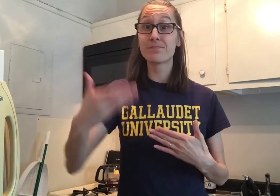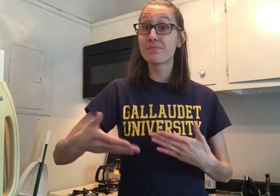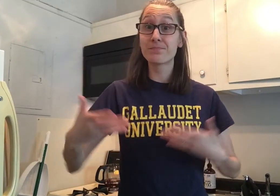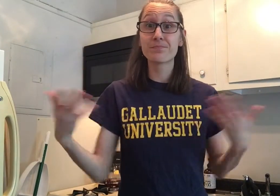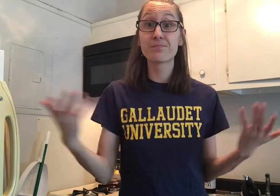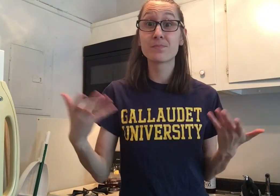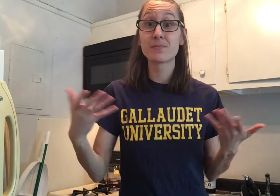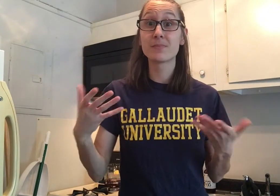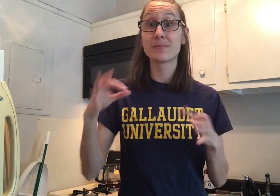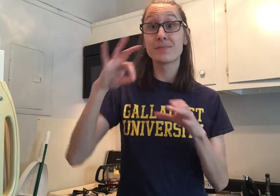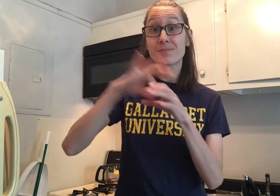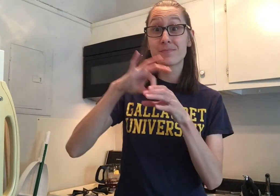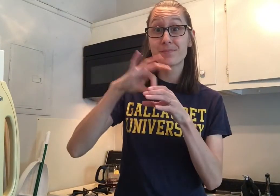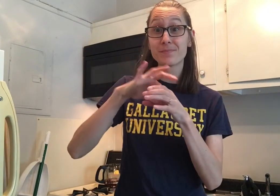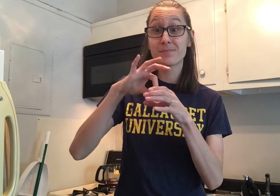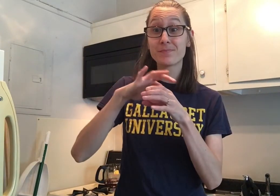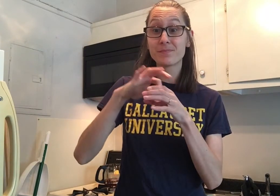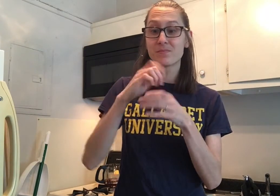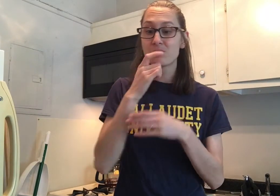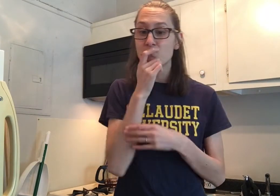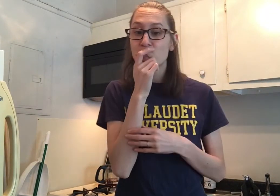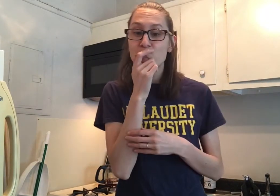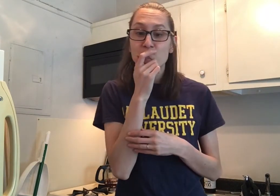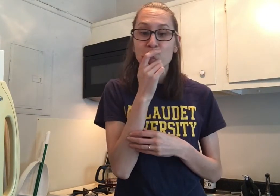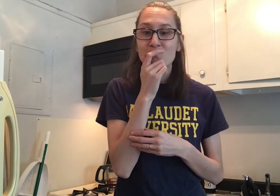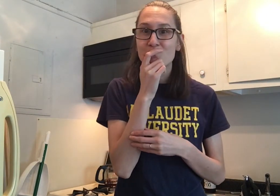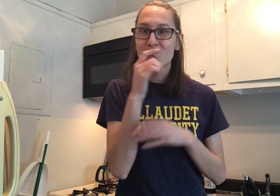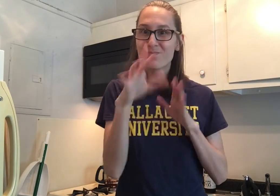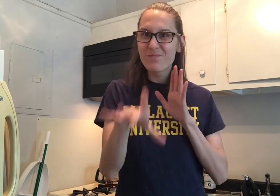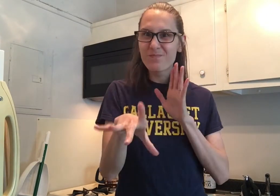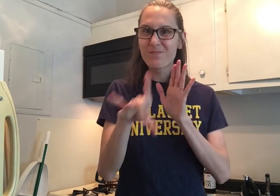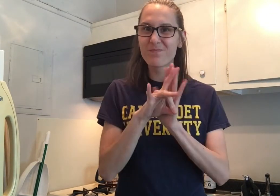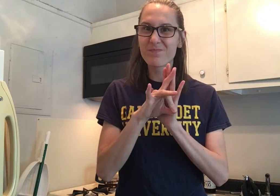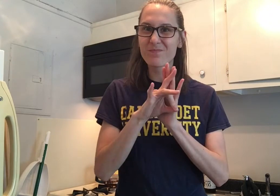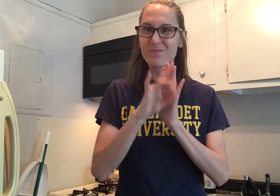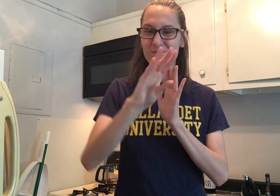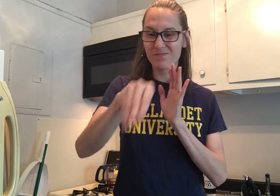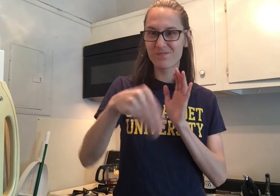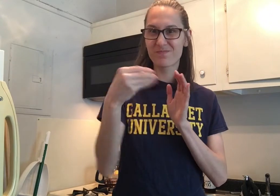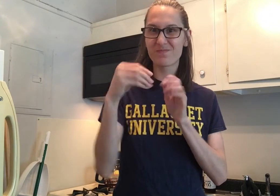Next, pick which tea you want